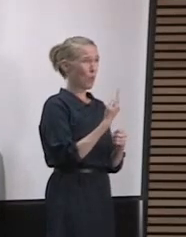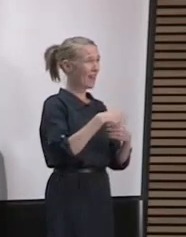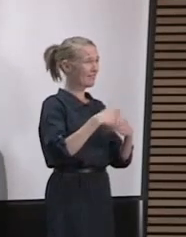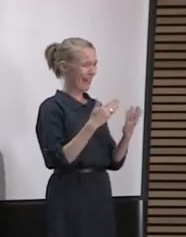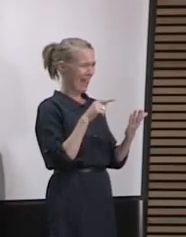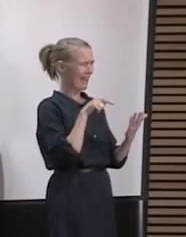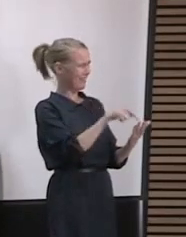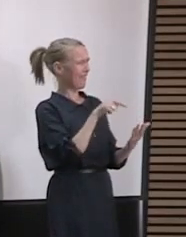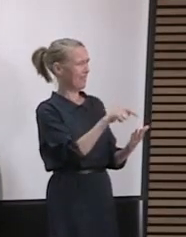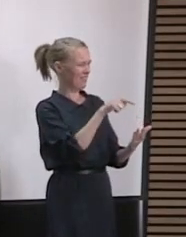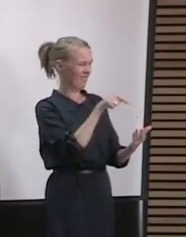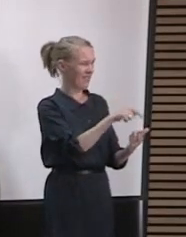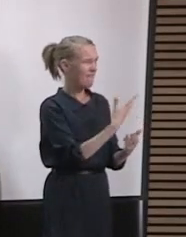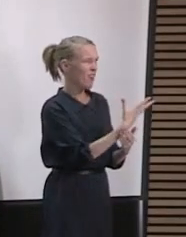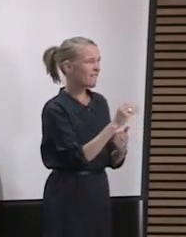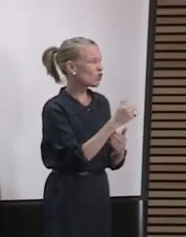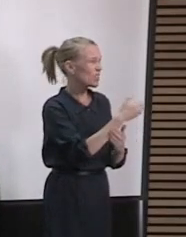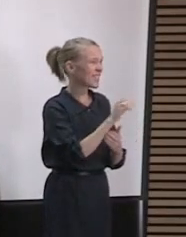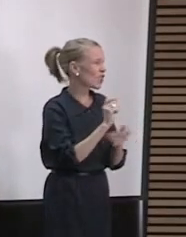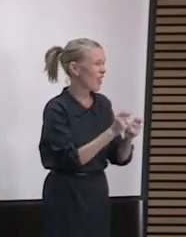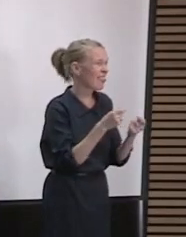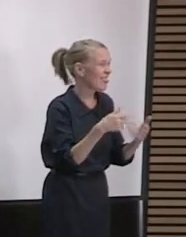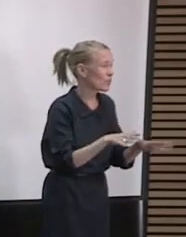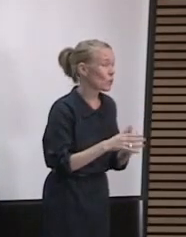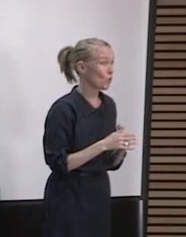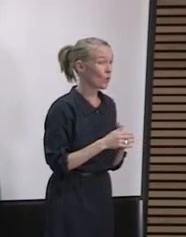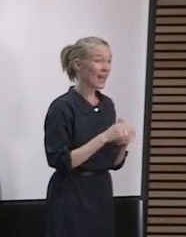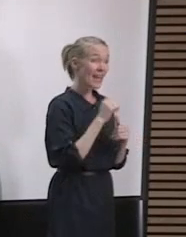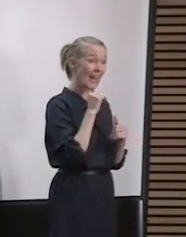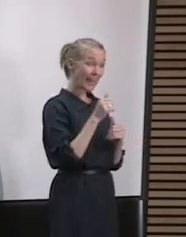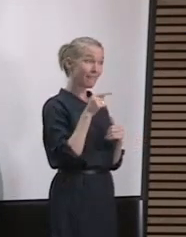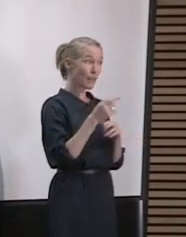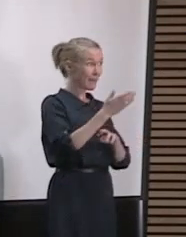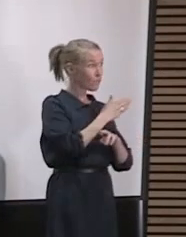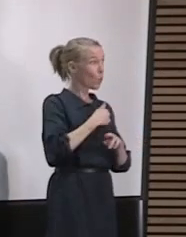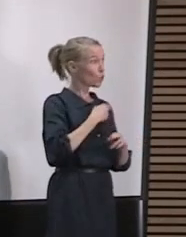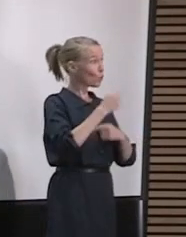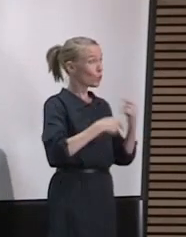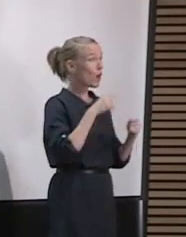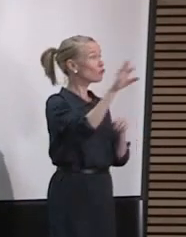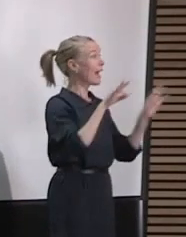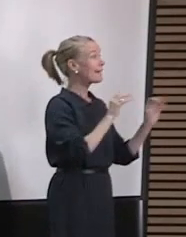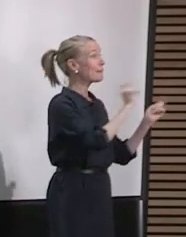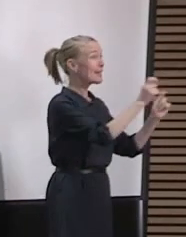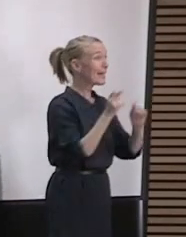to 65,000 in July. On some days, testing was as low as 500 to 600. Do you think if